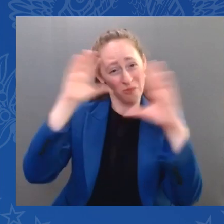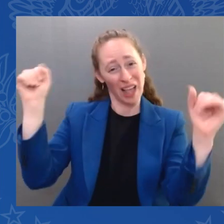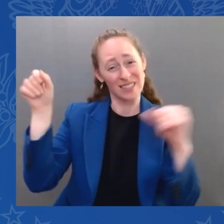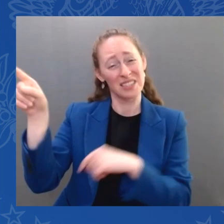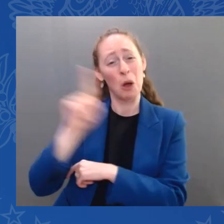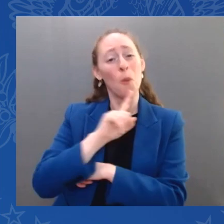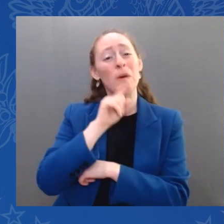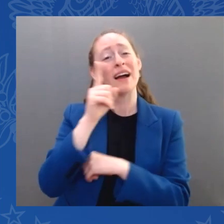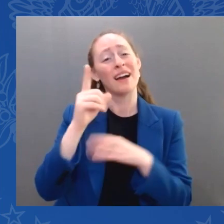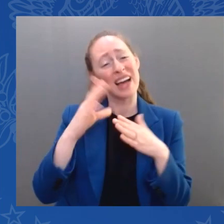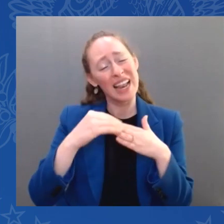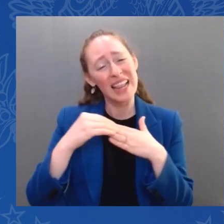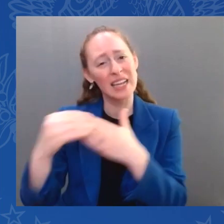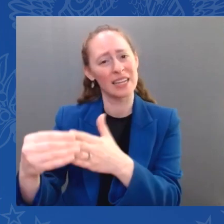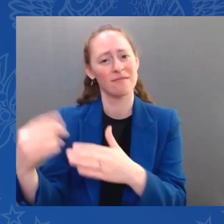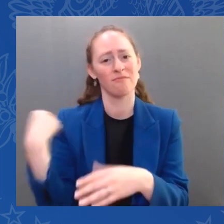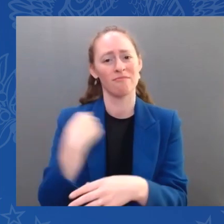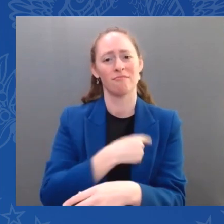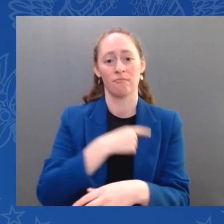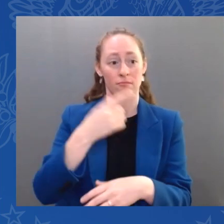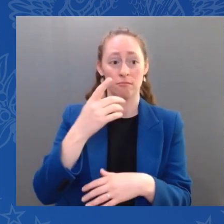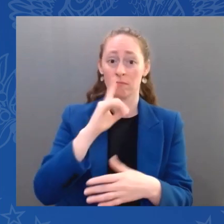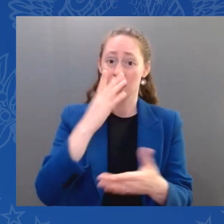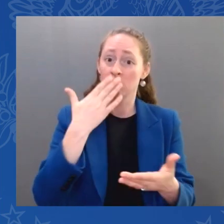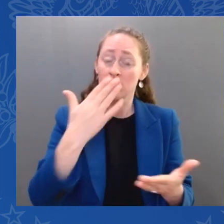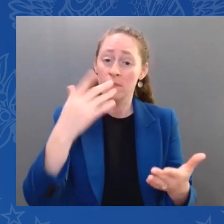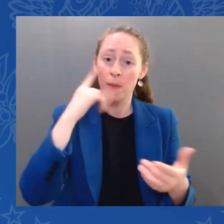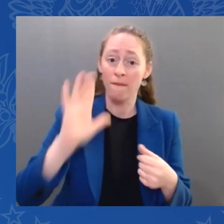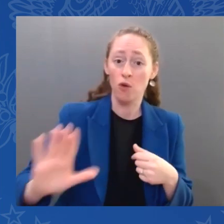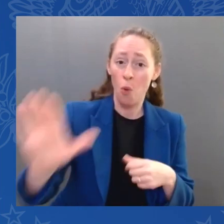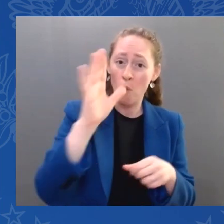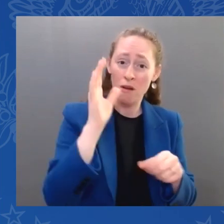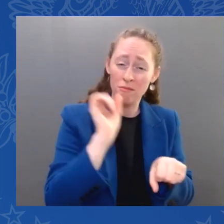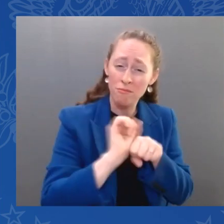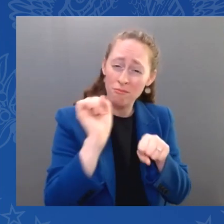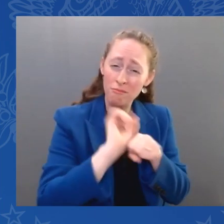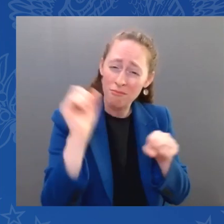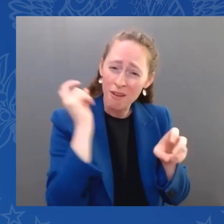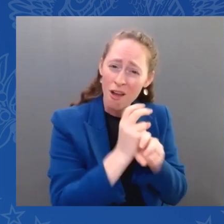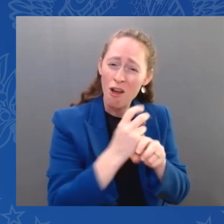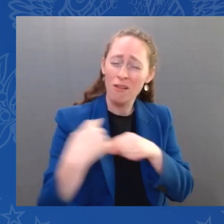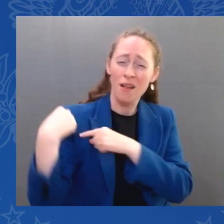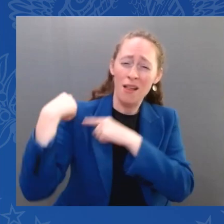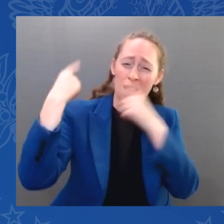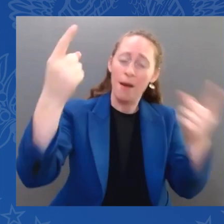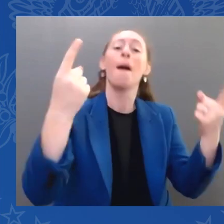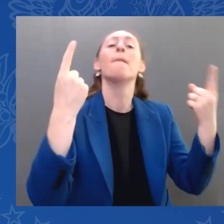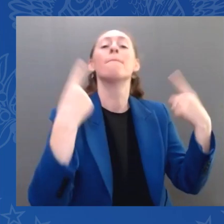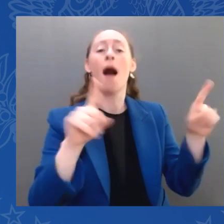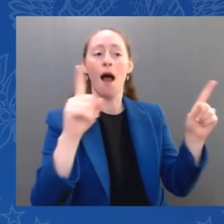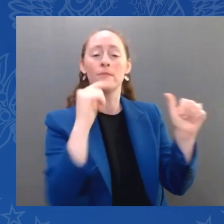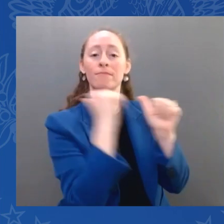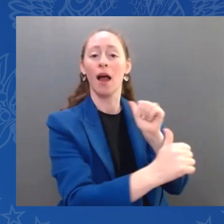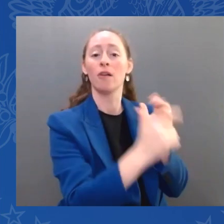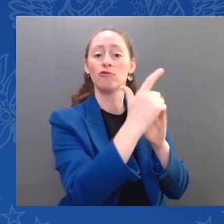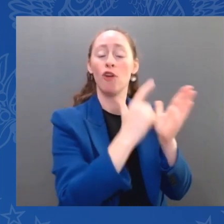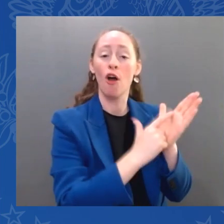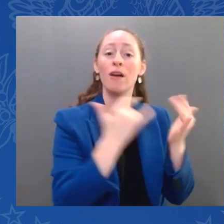that will make communities around our nation safer. For my whole career, addressing gun violence